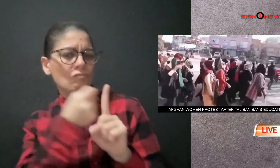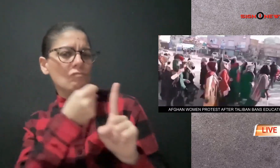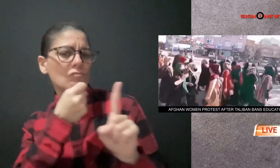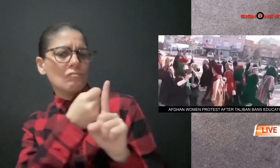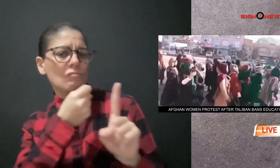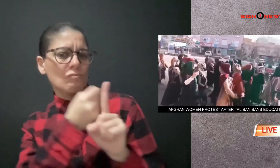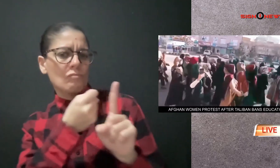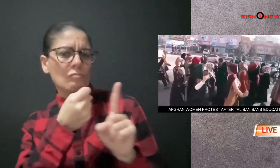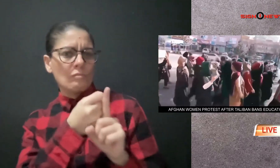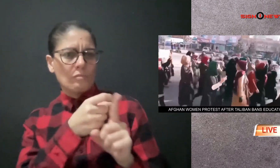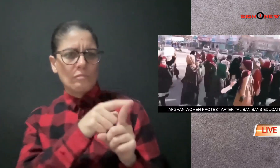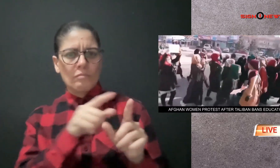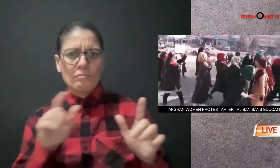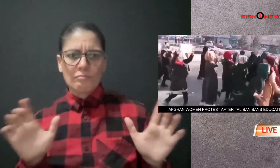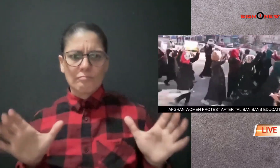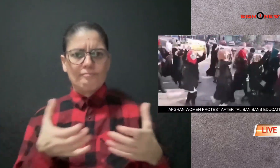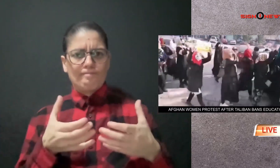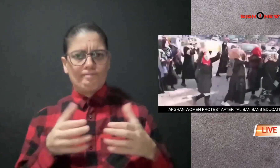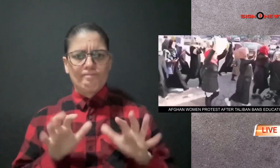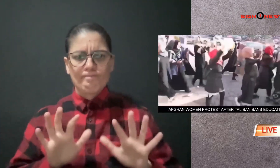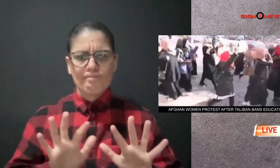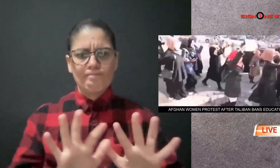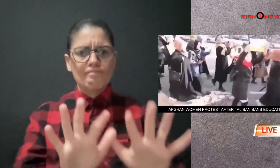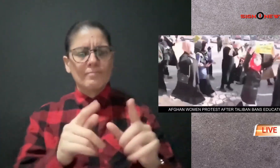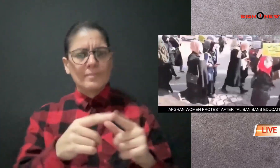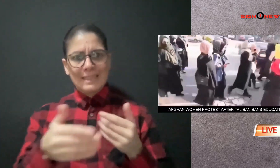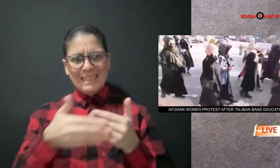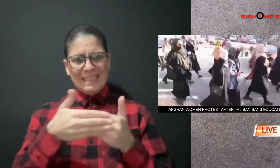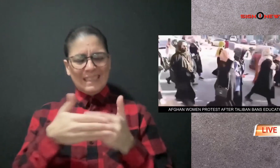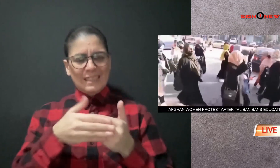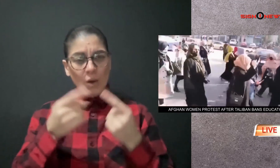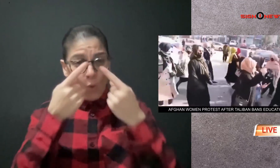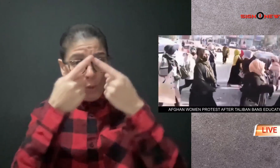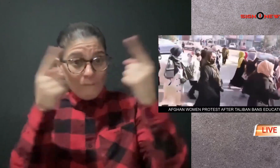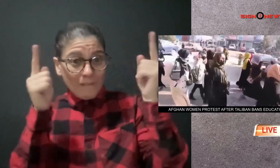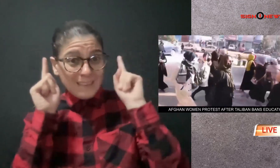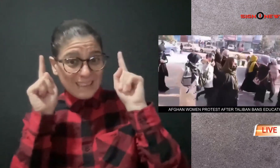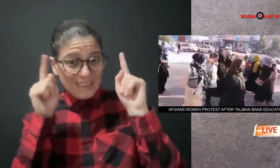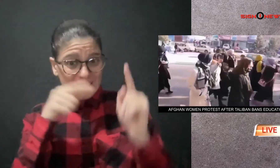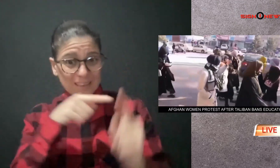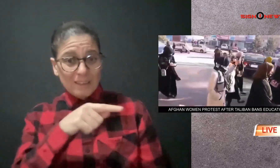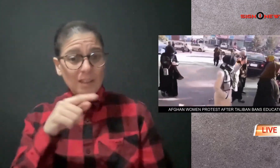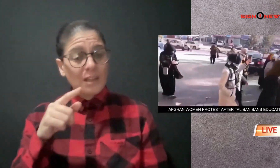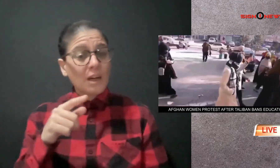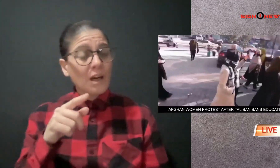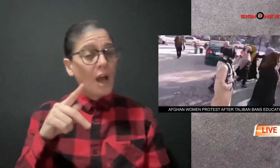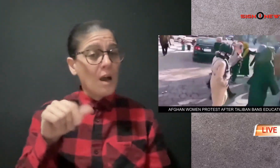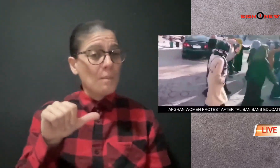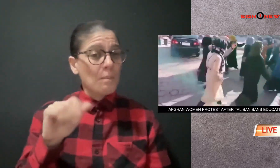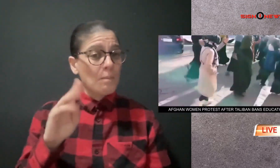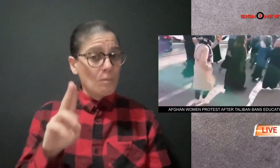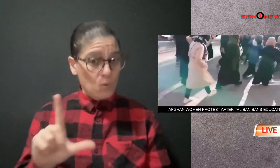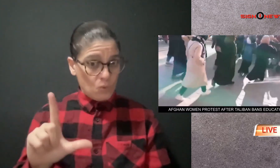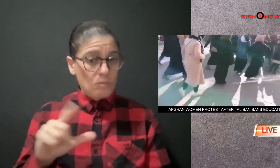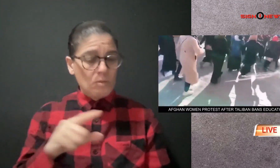in Afghanistan dozens of students and female activists gathered near Kabul University to